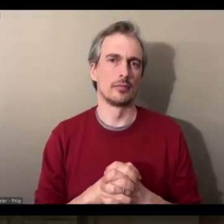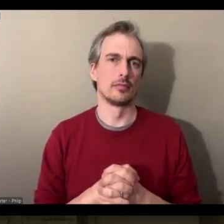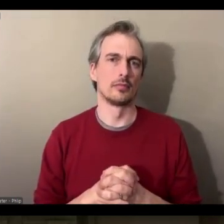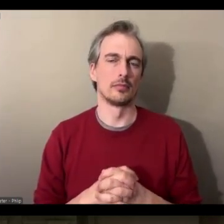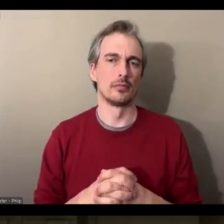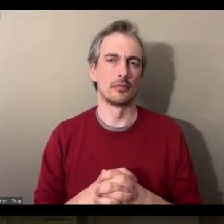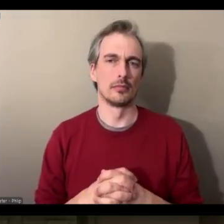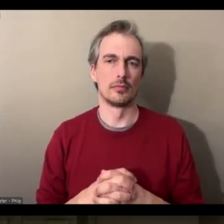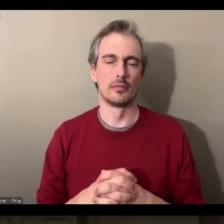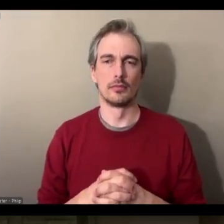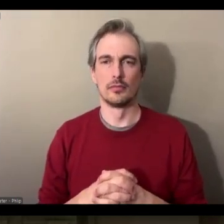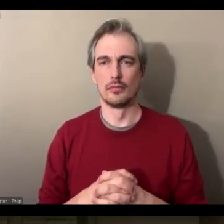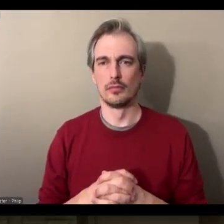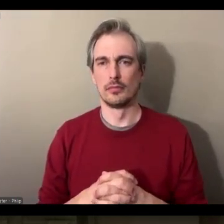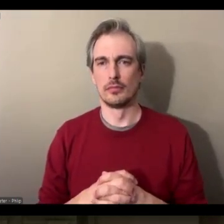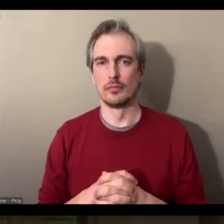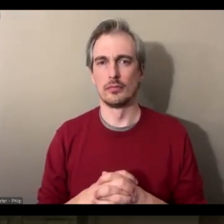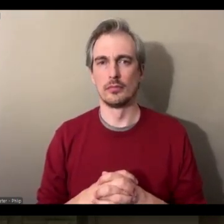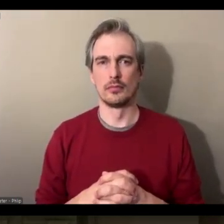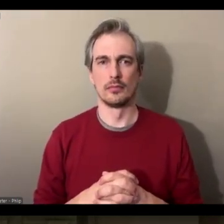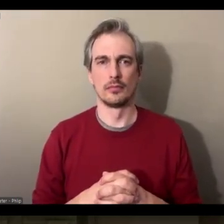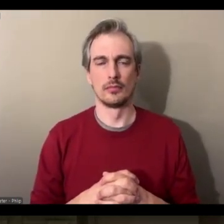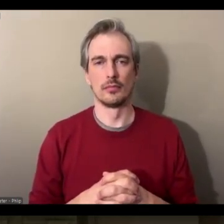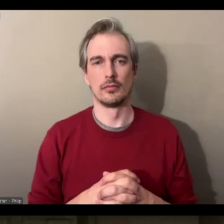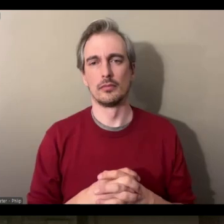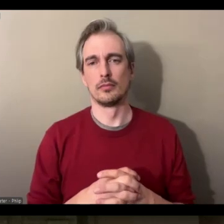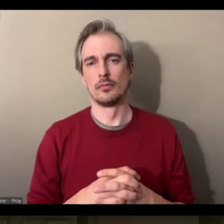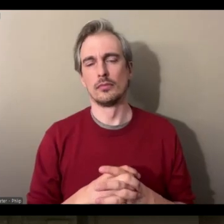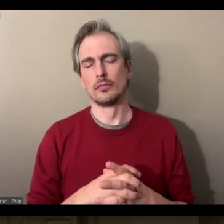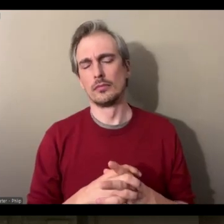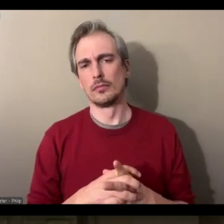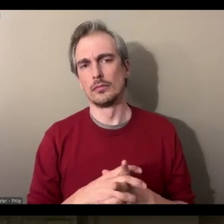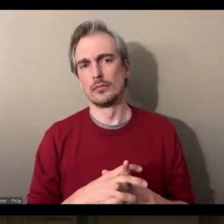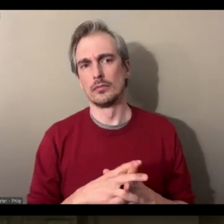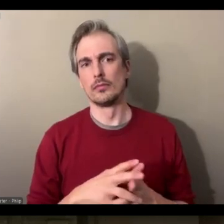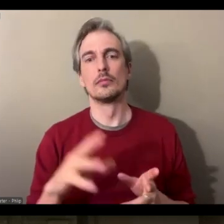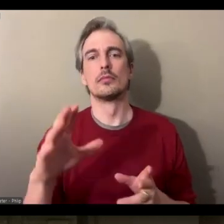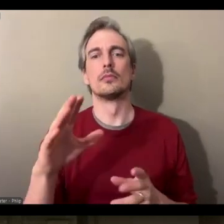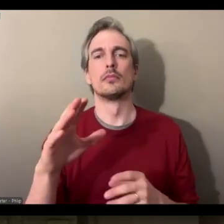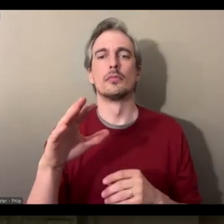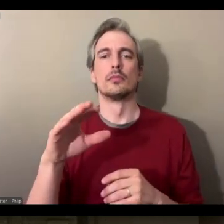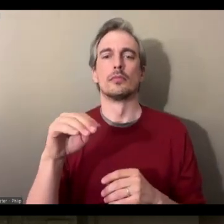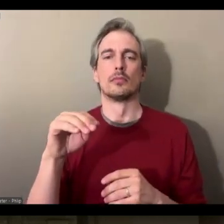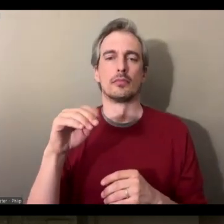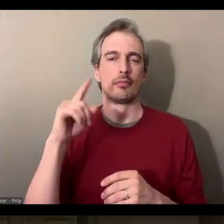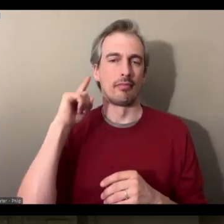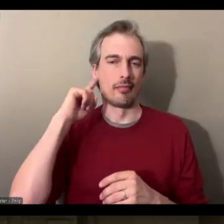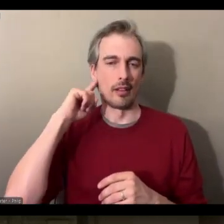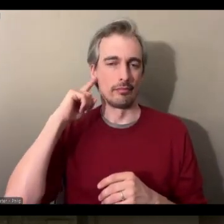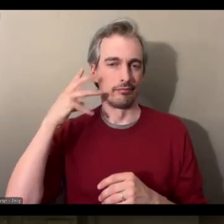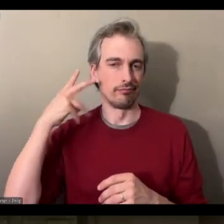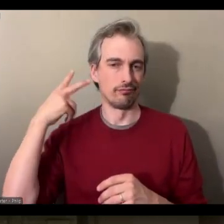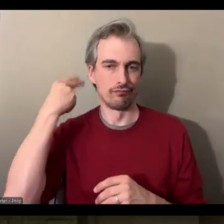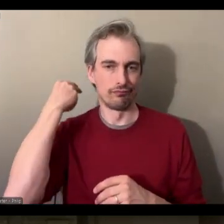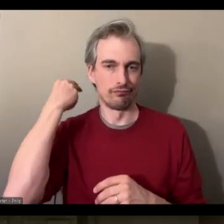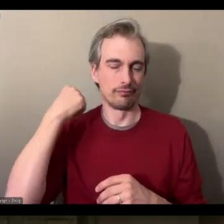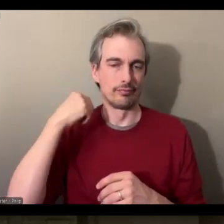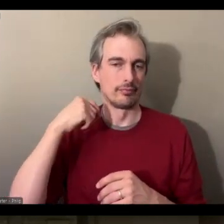At this point, and this is again taking us back to the whole planning of this thing -- we